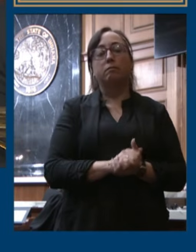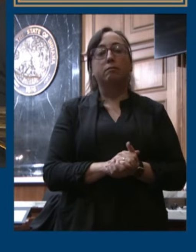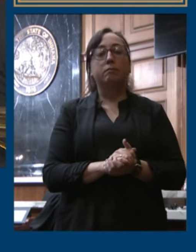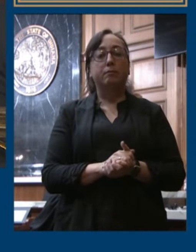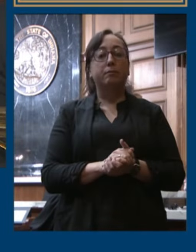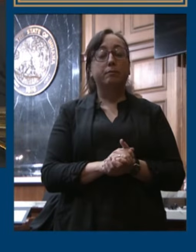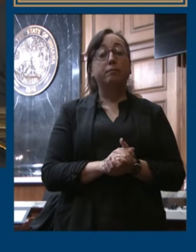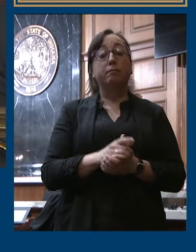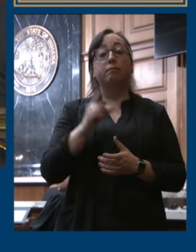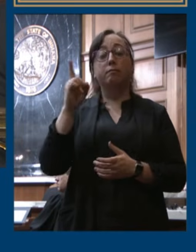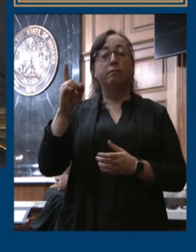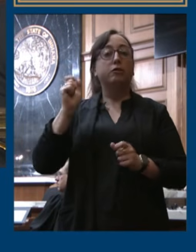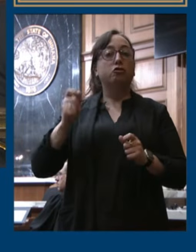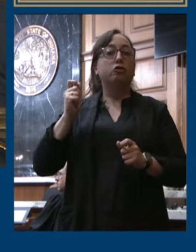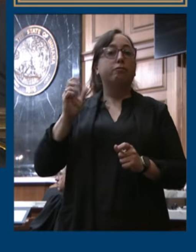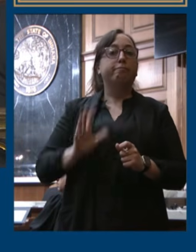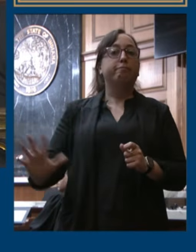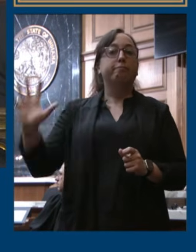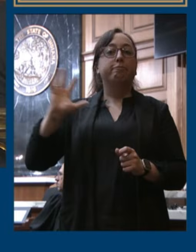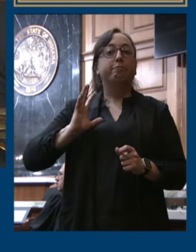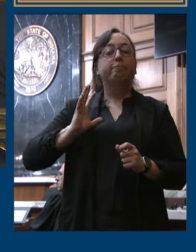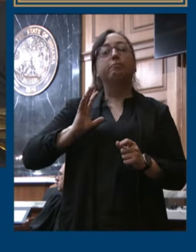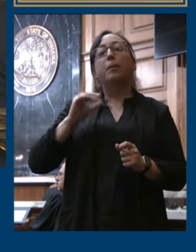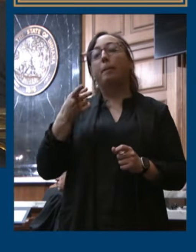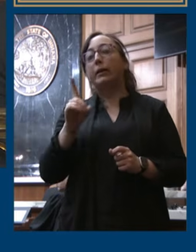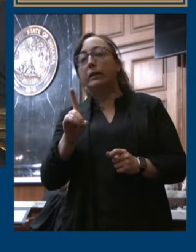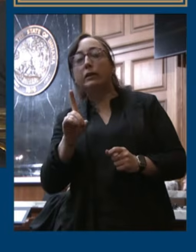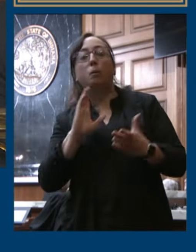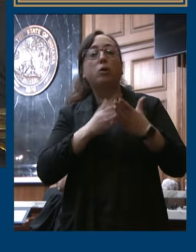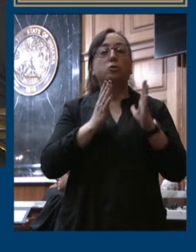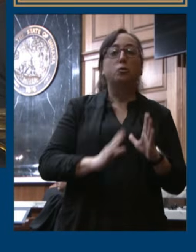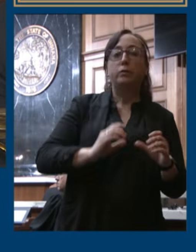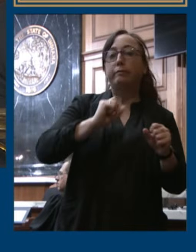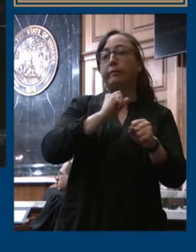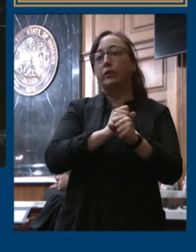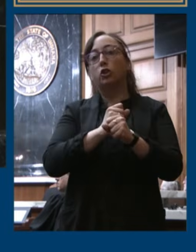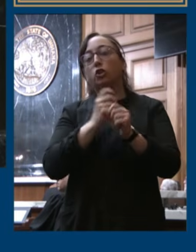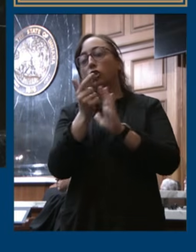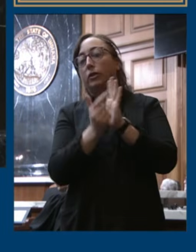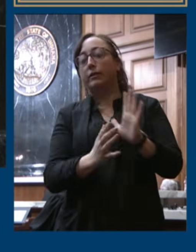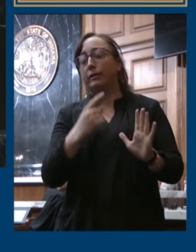HE'S A FORMER PUBLIC DEFENDER, PROSECUTOR, AND DEFENSE ATTORNEY, AND HE SAYS THE JUSTICE SYSTEM NEEDS AS MANY